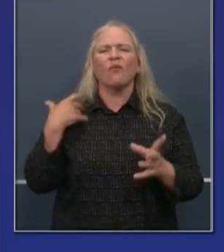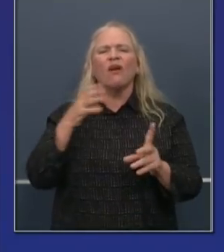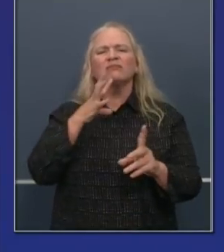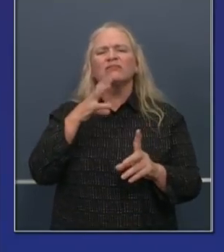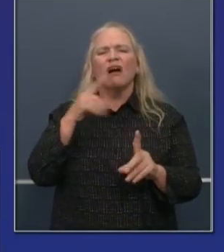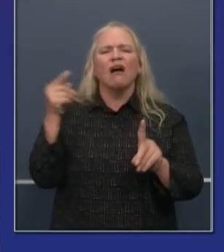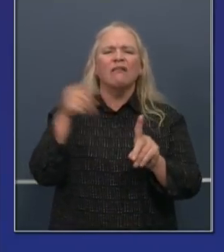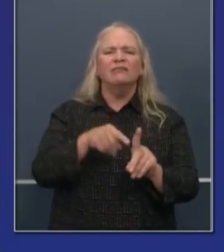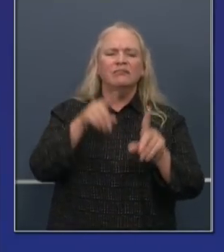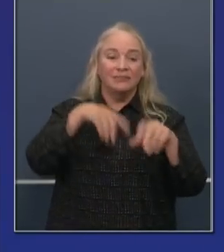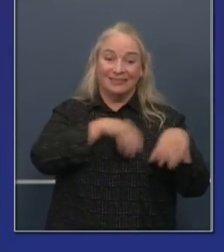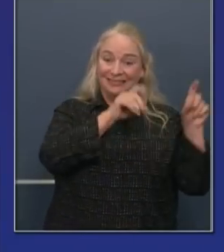WERE TESTED YESTERDAY.